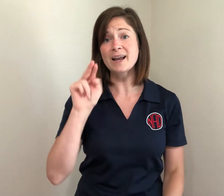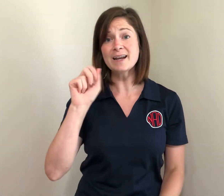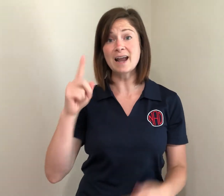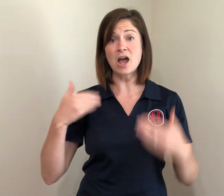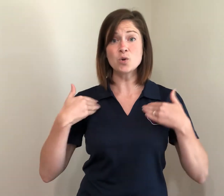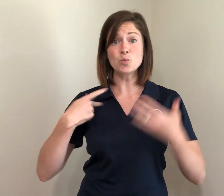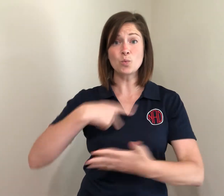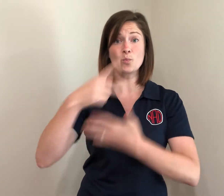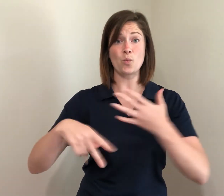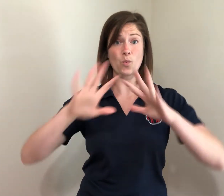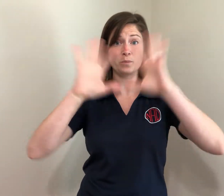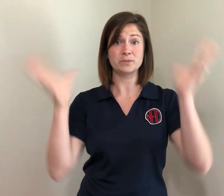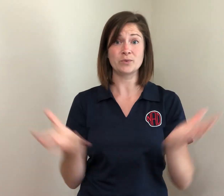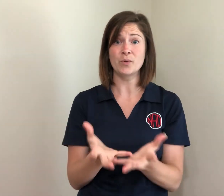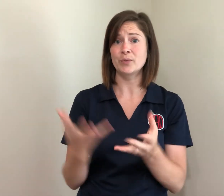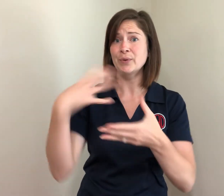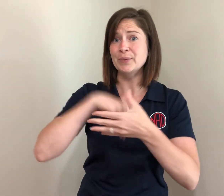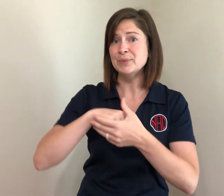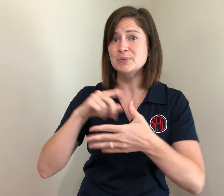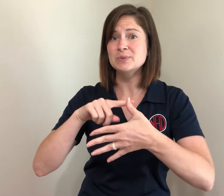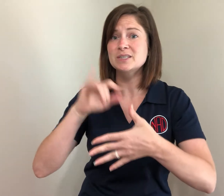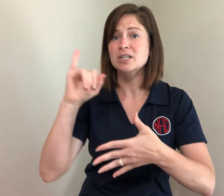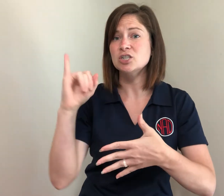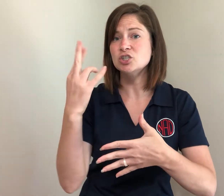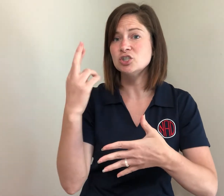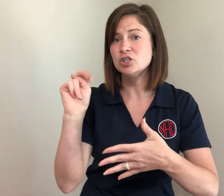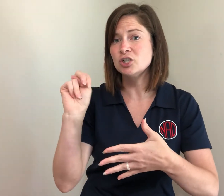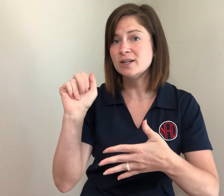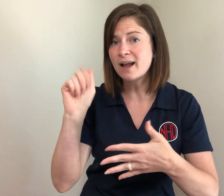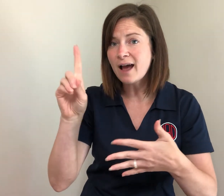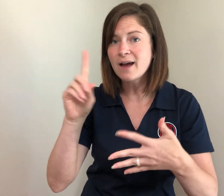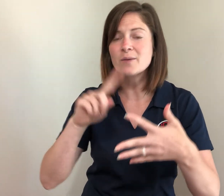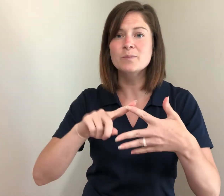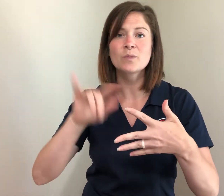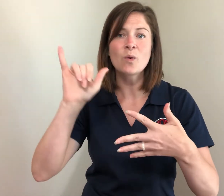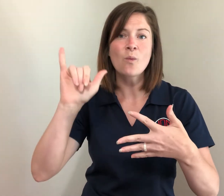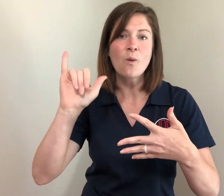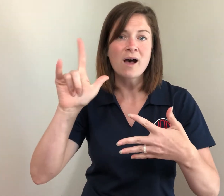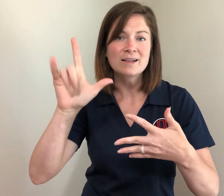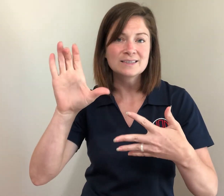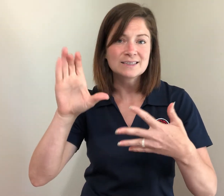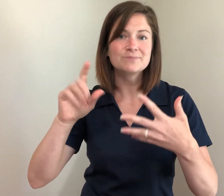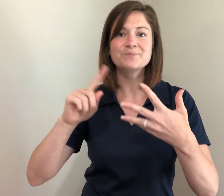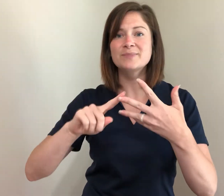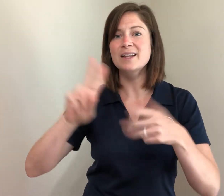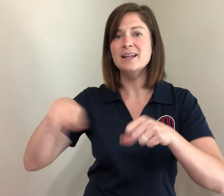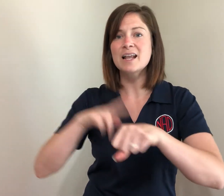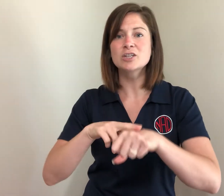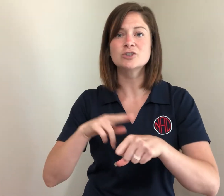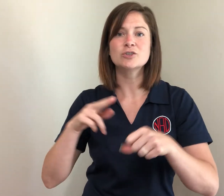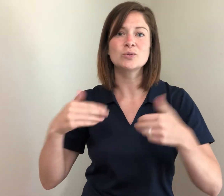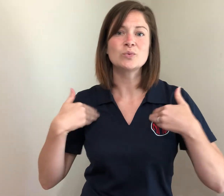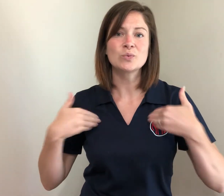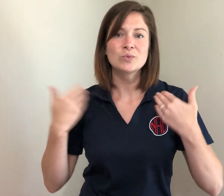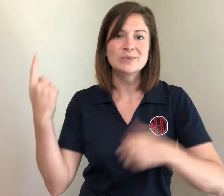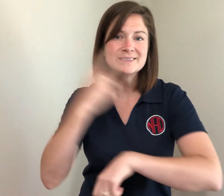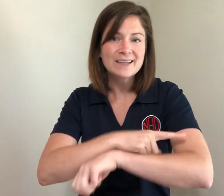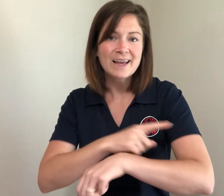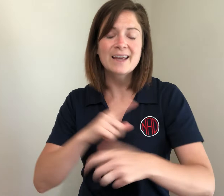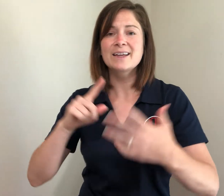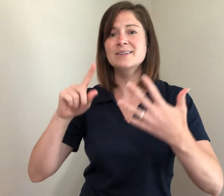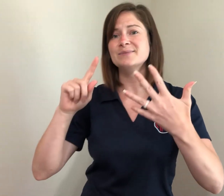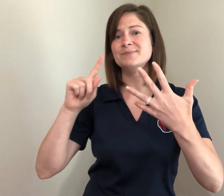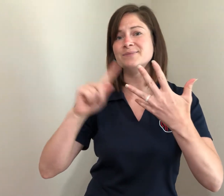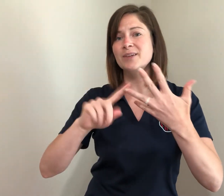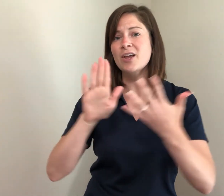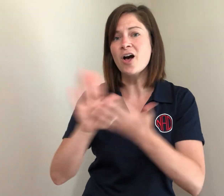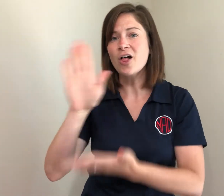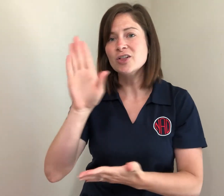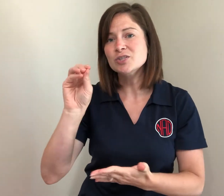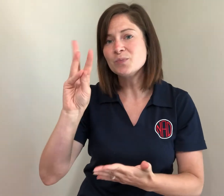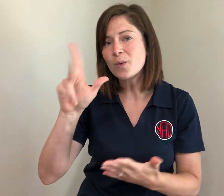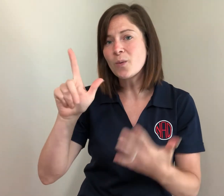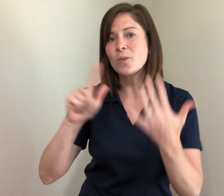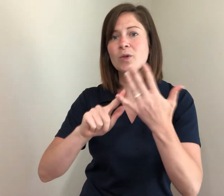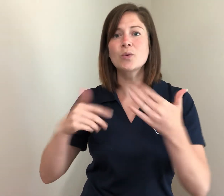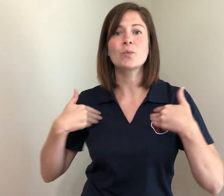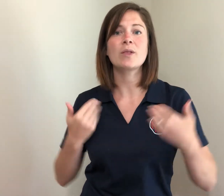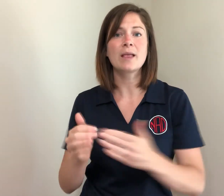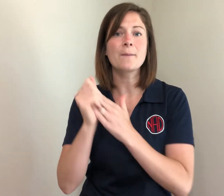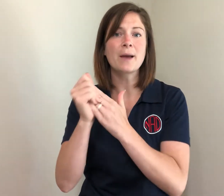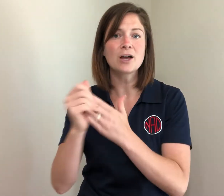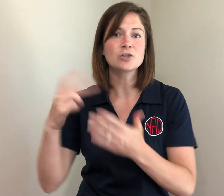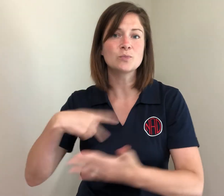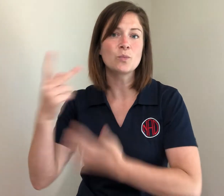These programs: Jr. NAD, YLC, National Deaf Youth Day, College Bowl, and YAP programs all